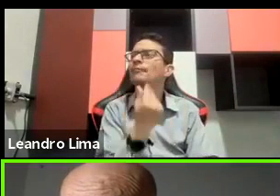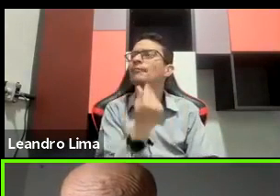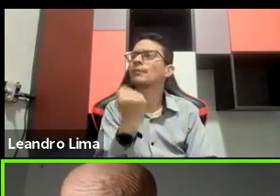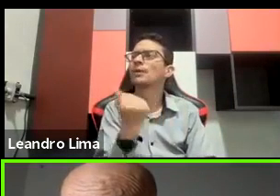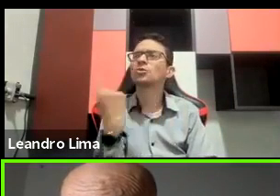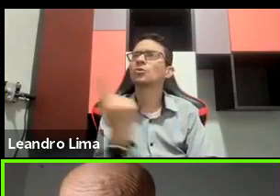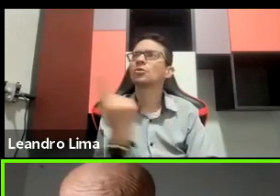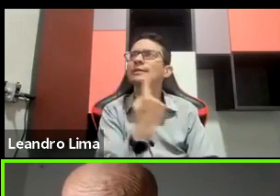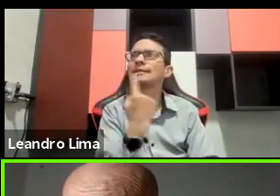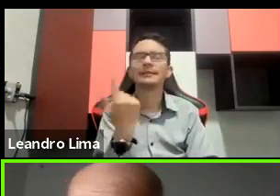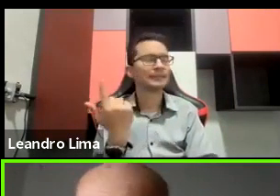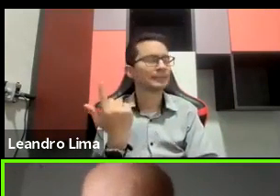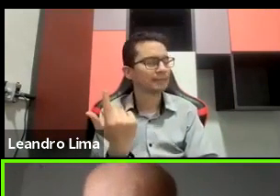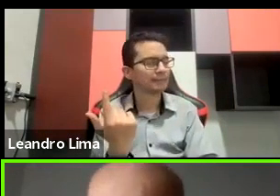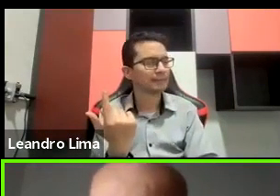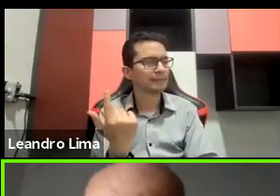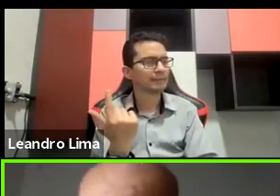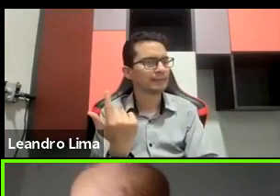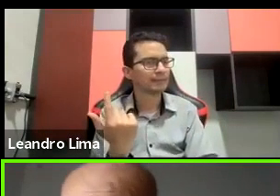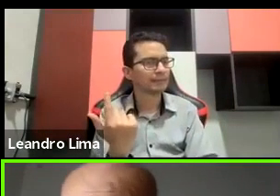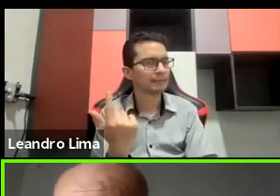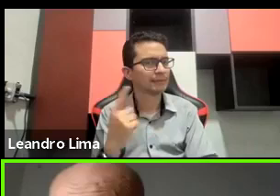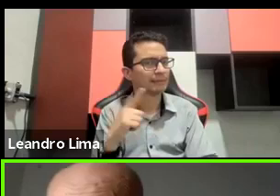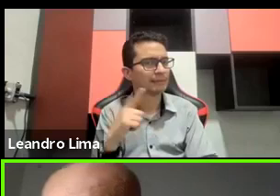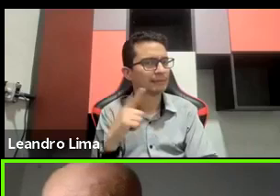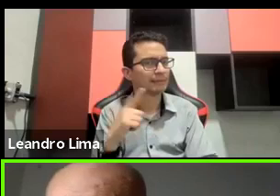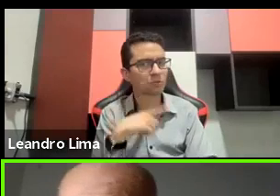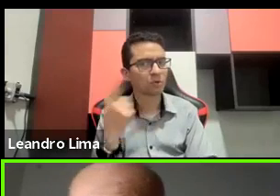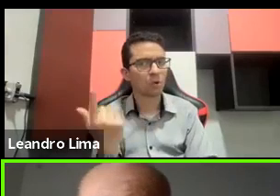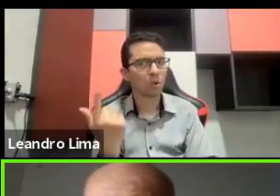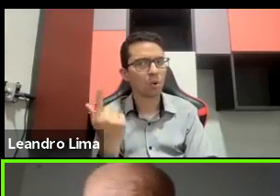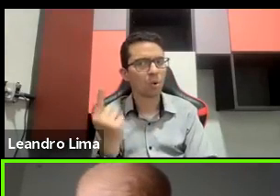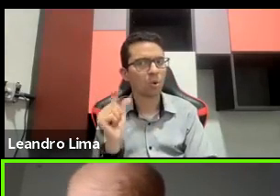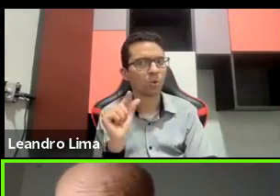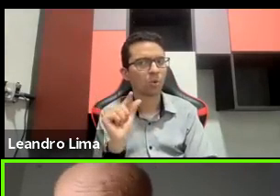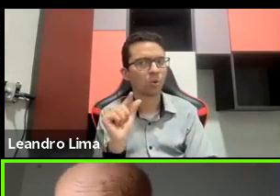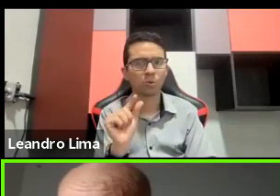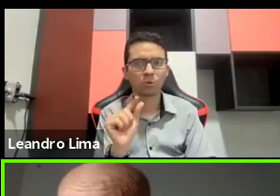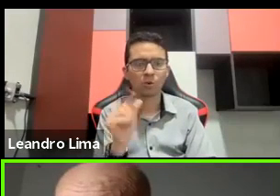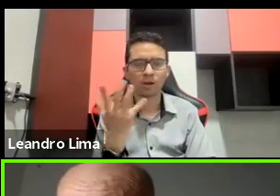innovations, Technological innovations, Technological innovations, Each of the innovations, Each of the innovations, Each of the doctors, students studied one doctors, students studied one